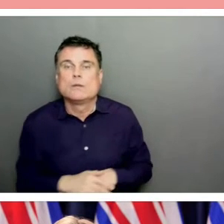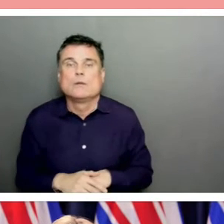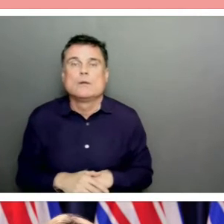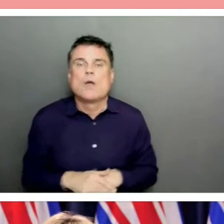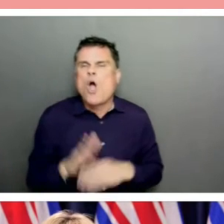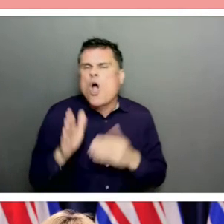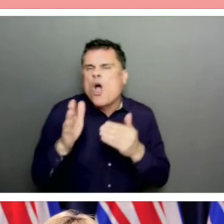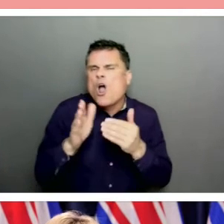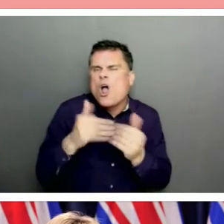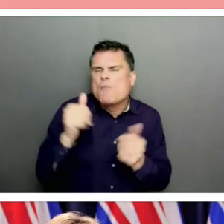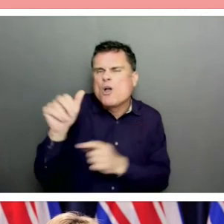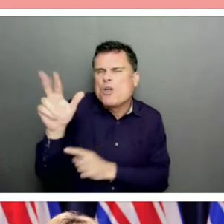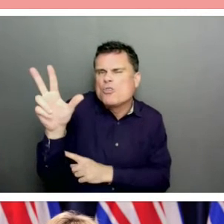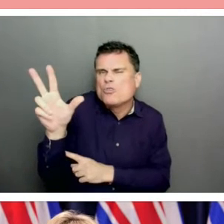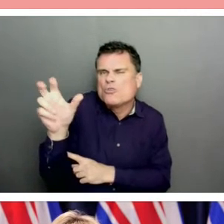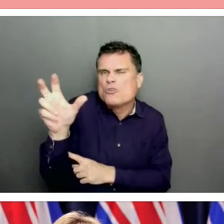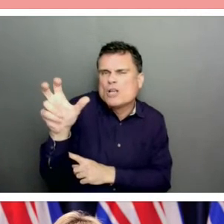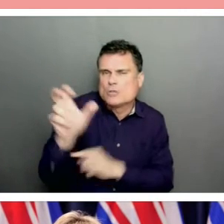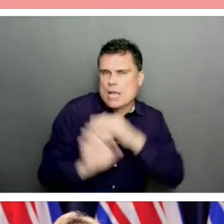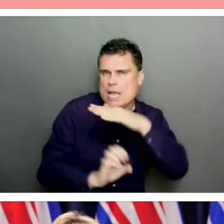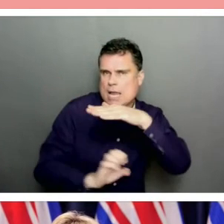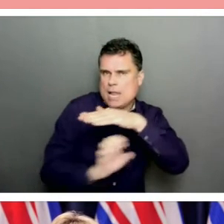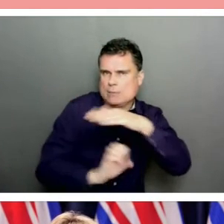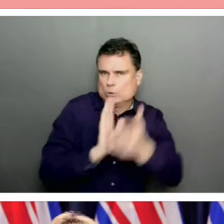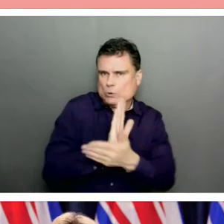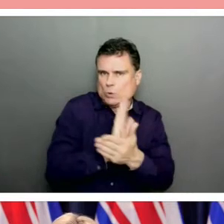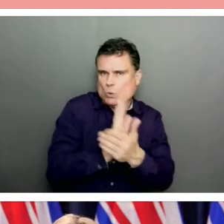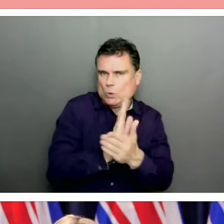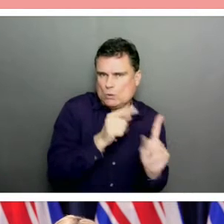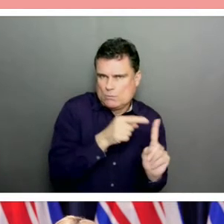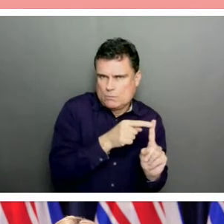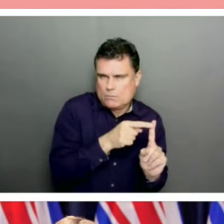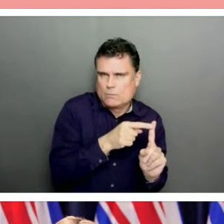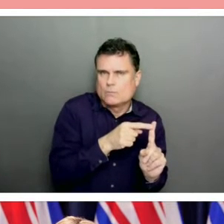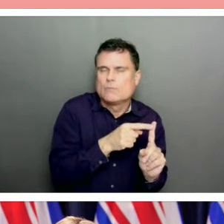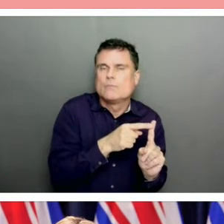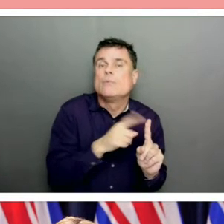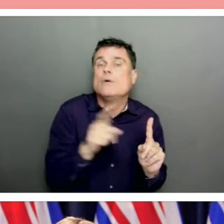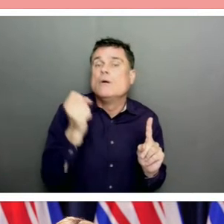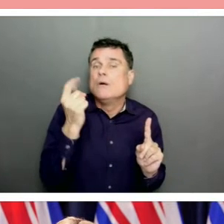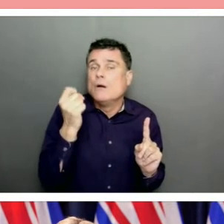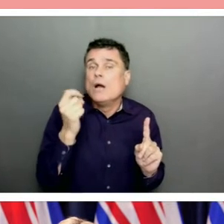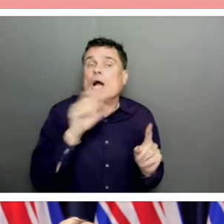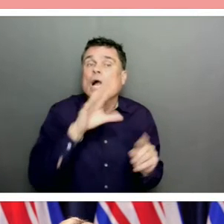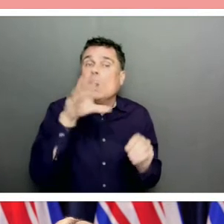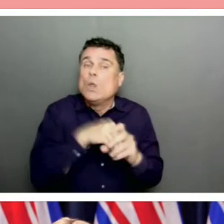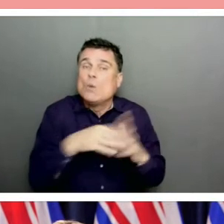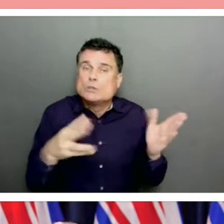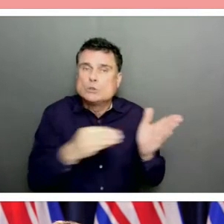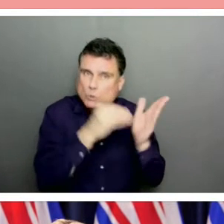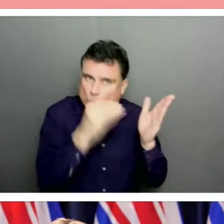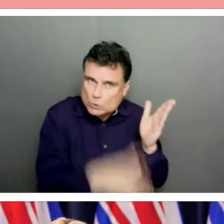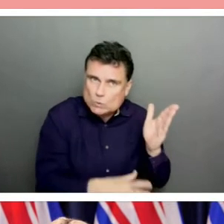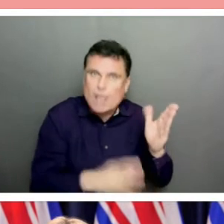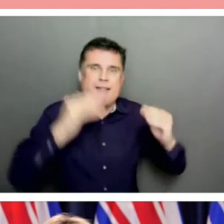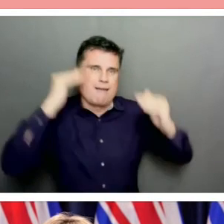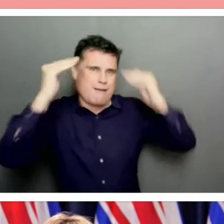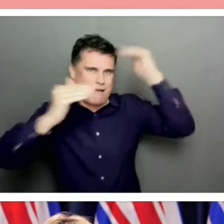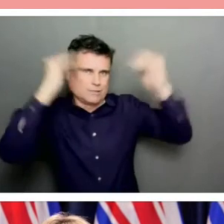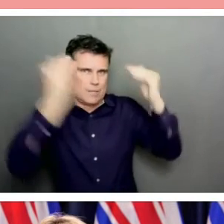schools. This includes both schools and adults in the school system. Knot surprisingly, the vast majority of our schools and